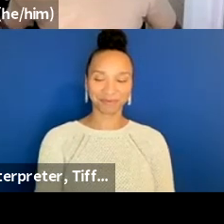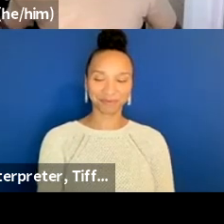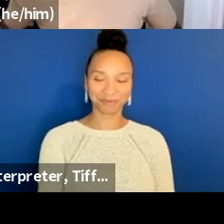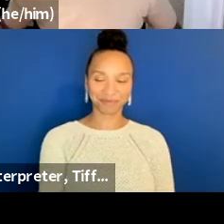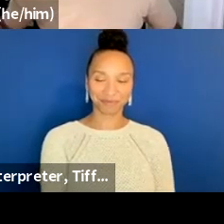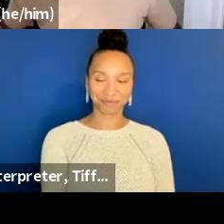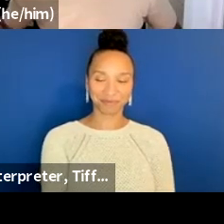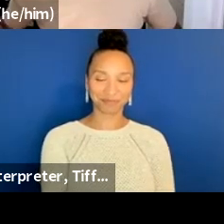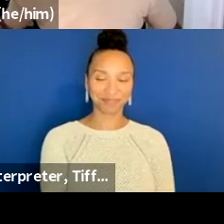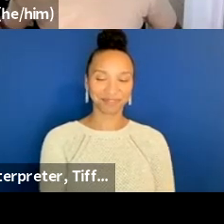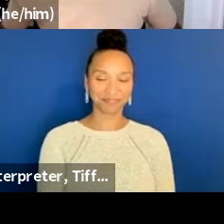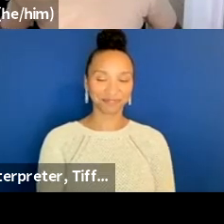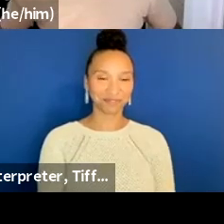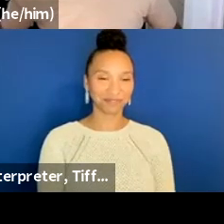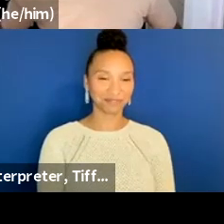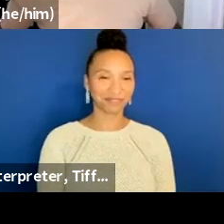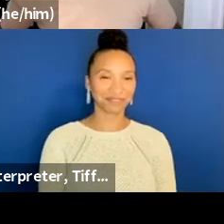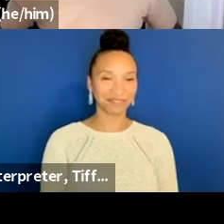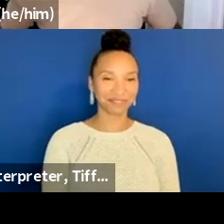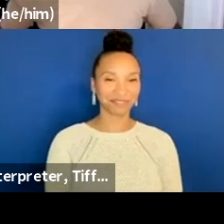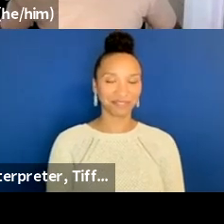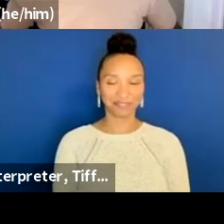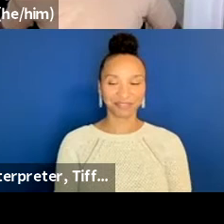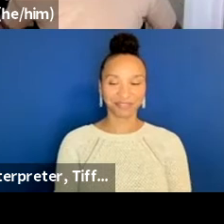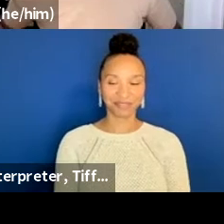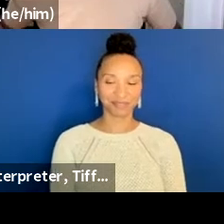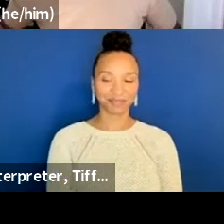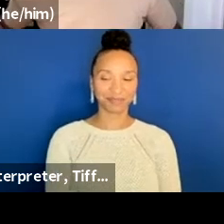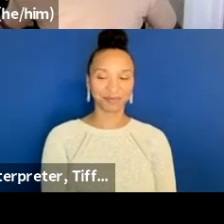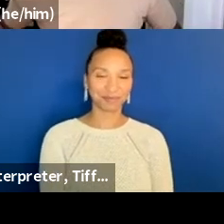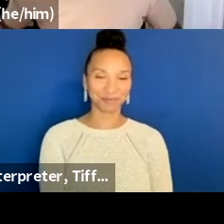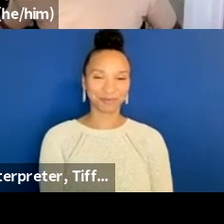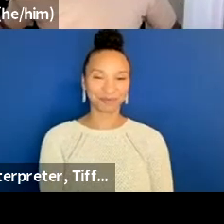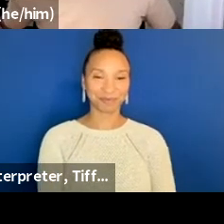Kirya Traber (she/her): awesome Thank you so much. Maria Sigourney: So, no, no, not yet i'm sorry, no. Kirya Traber (she/her): No, no.